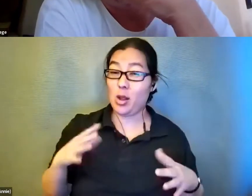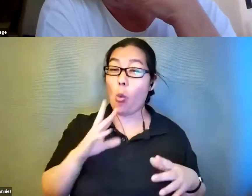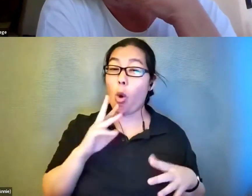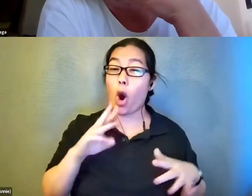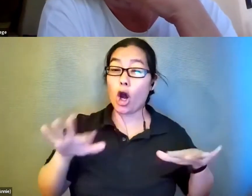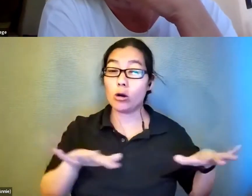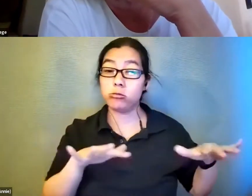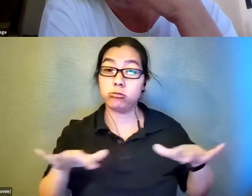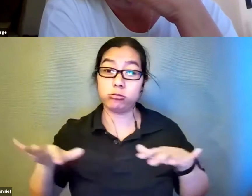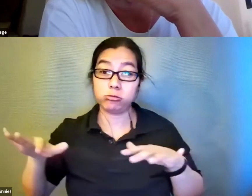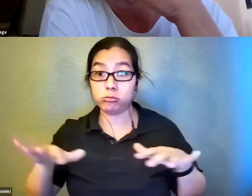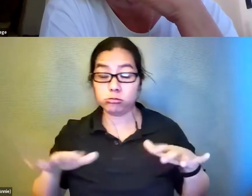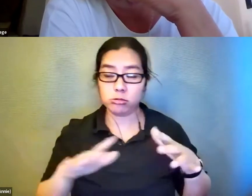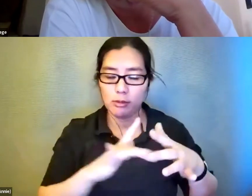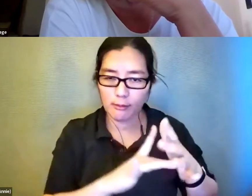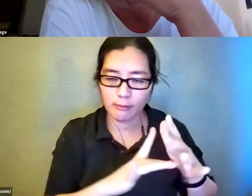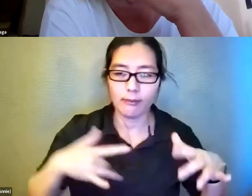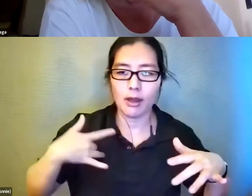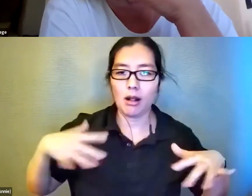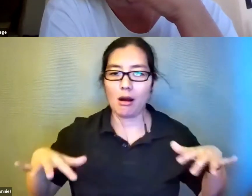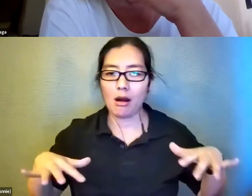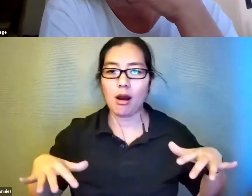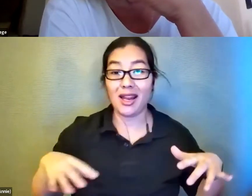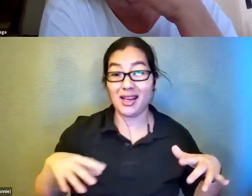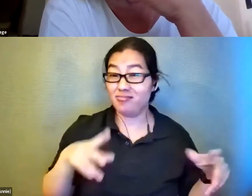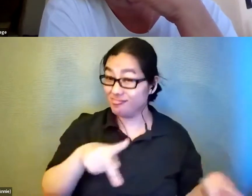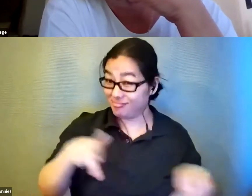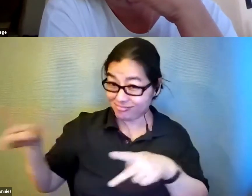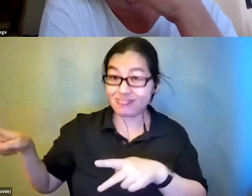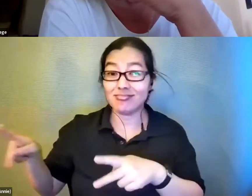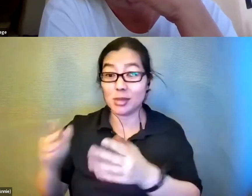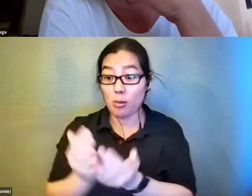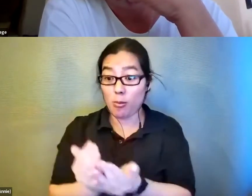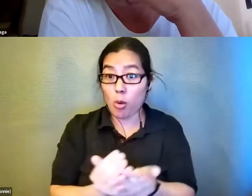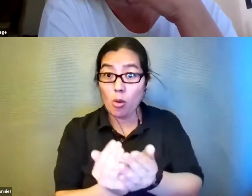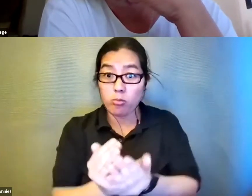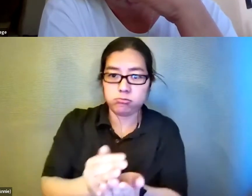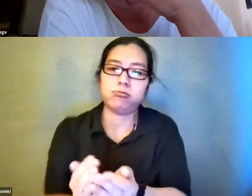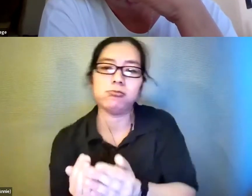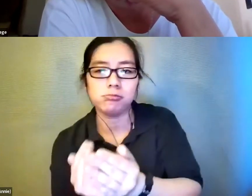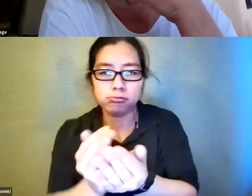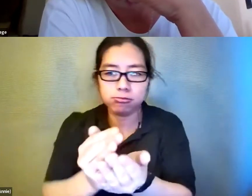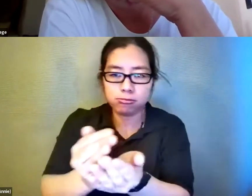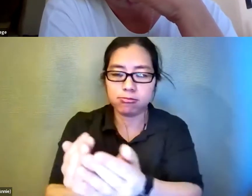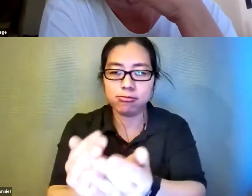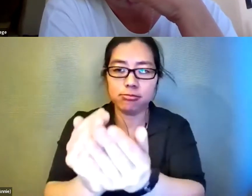know, it really mimics the rocking of the boat. It really brings that back